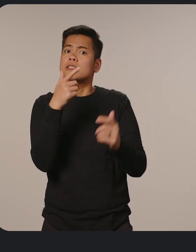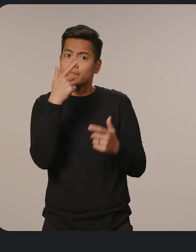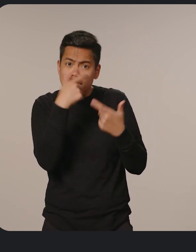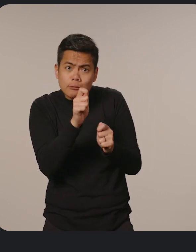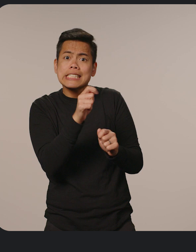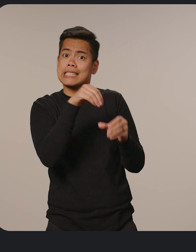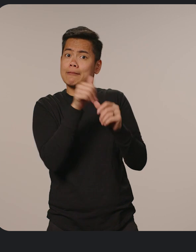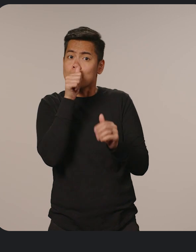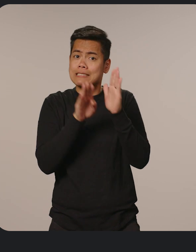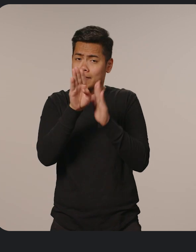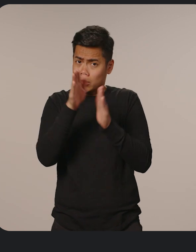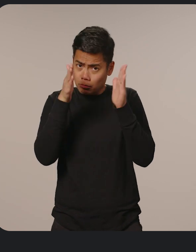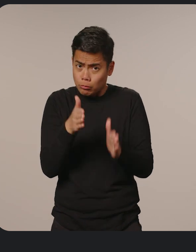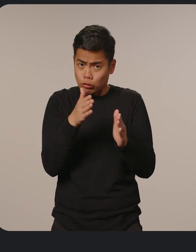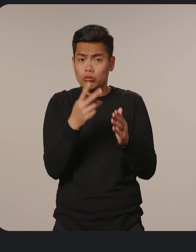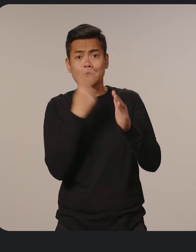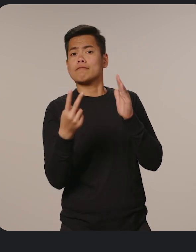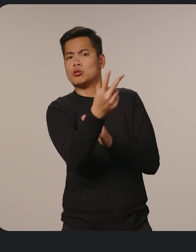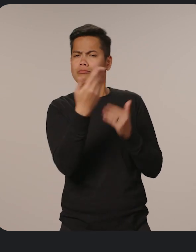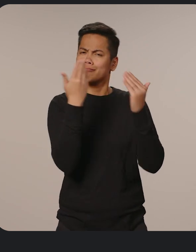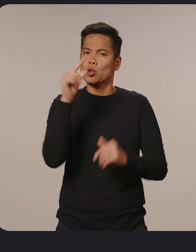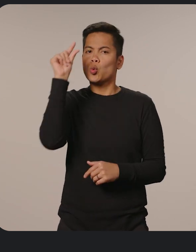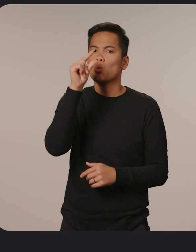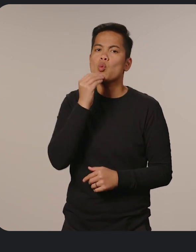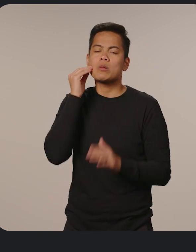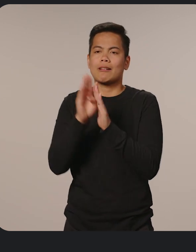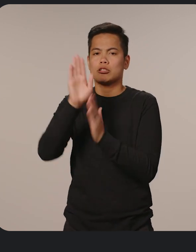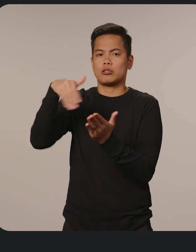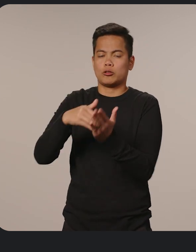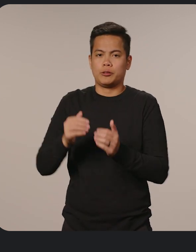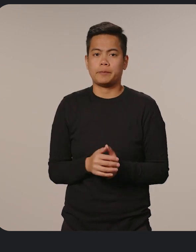please visit the Google Home Developer Center. Now I'll turn it over to Indu, who